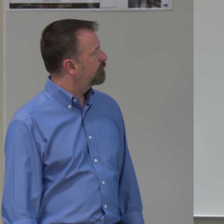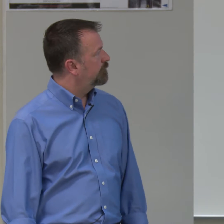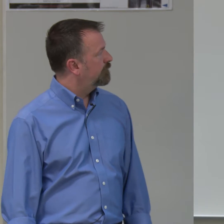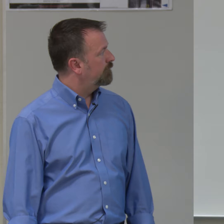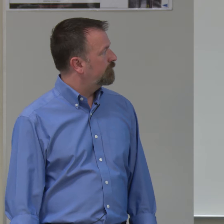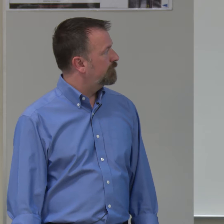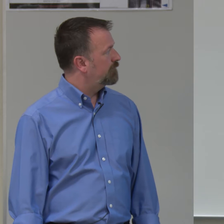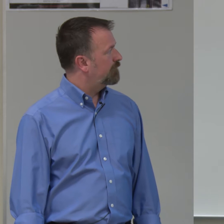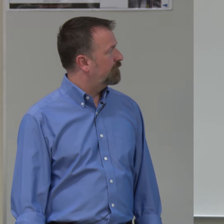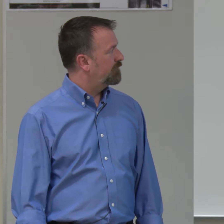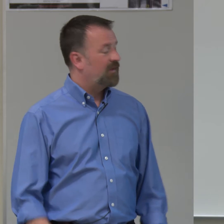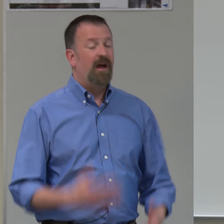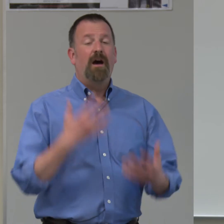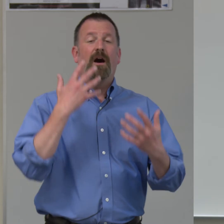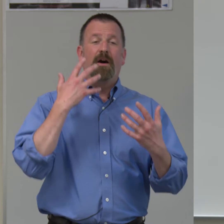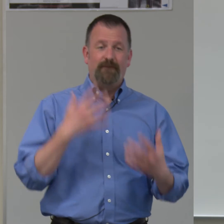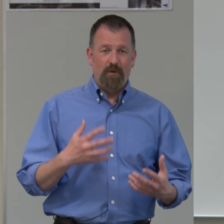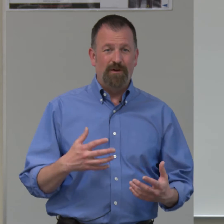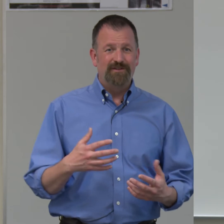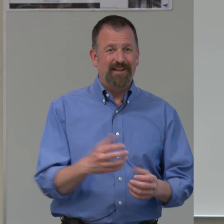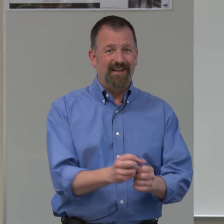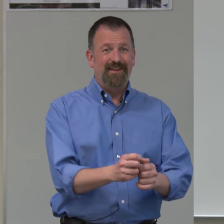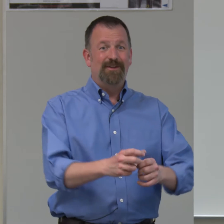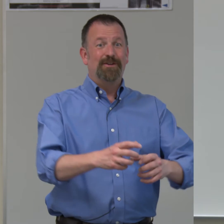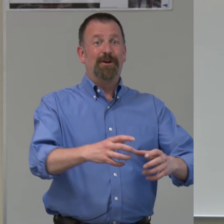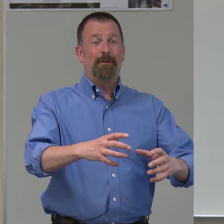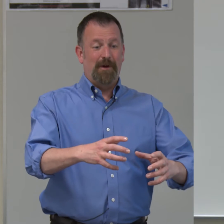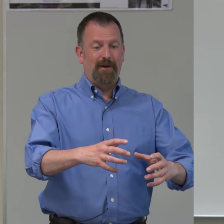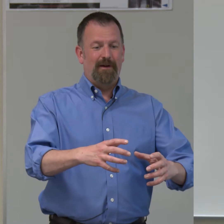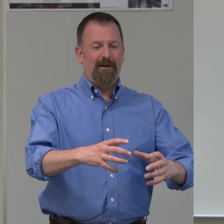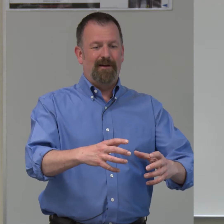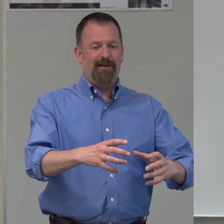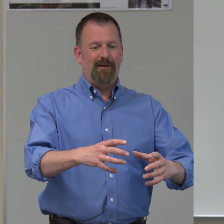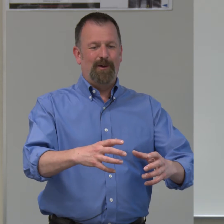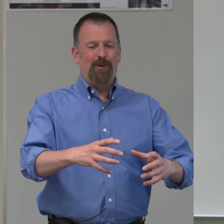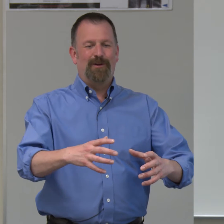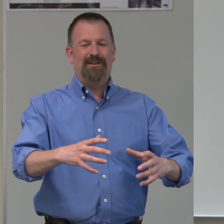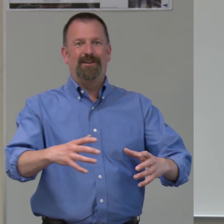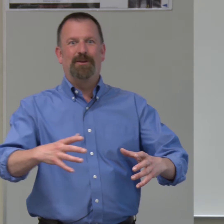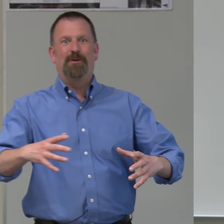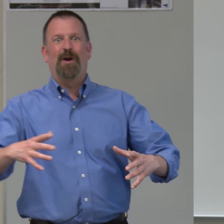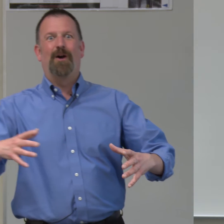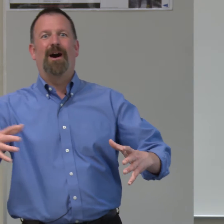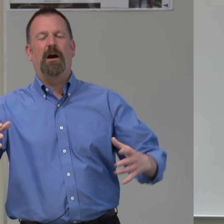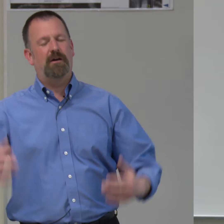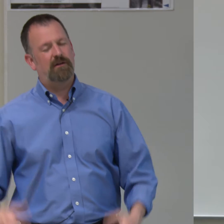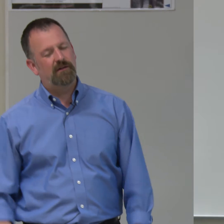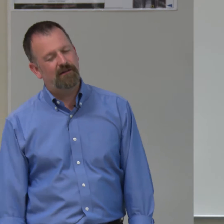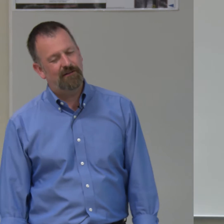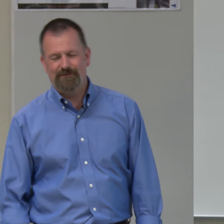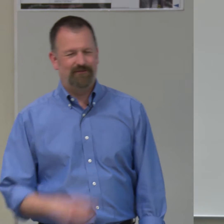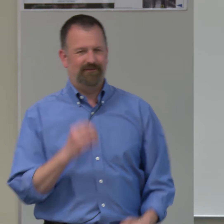but, unfortunately, these tumors over time will continue to grow out, so we haven't cured these mice,